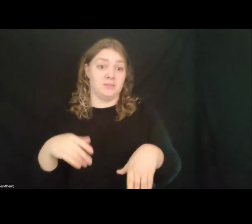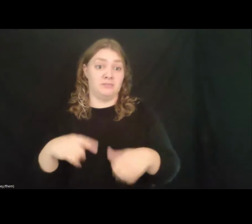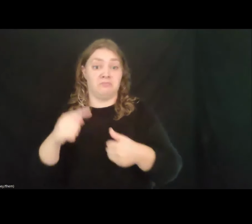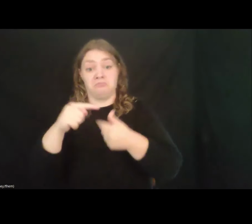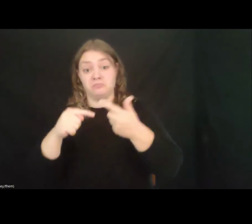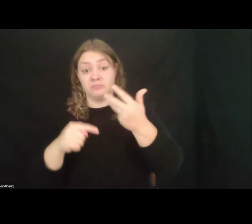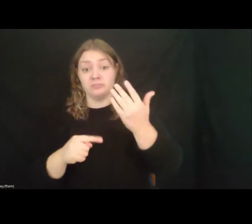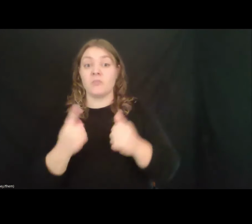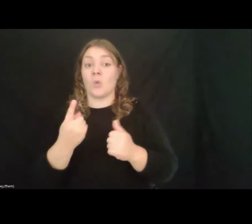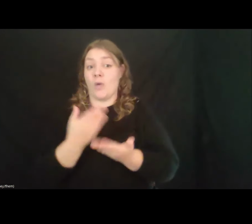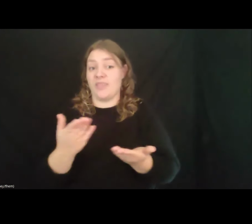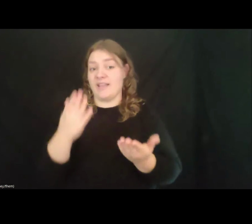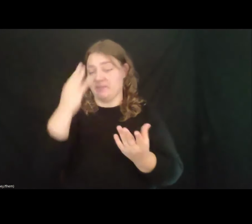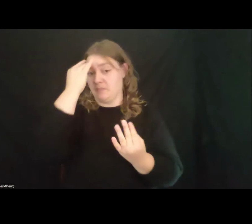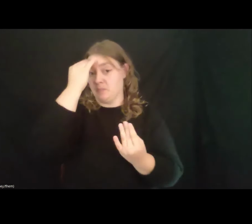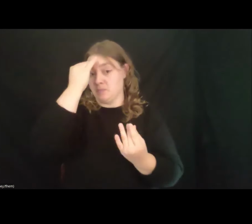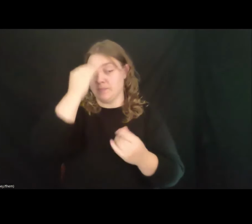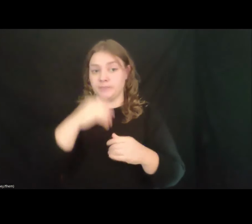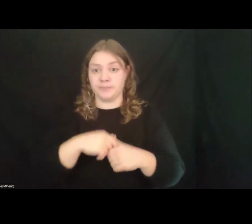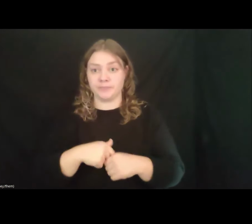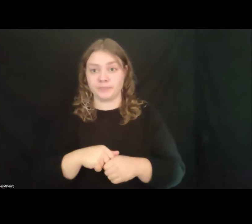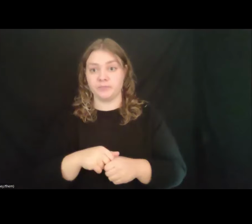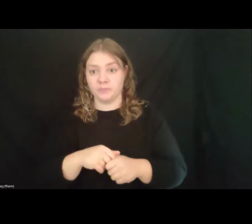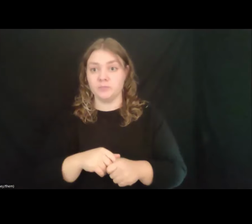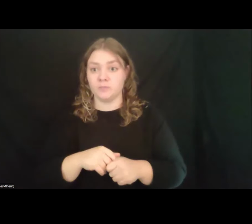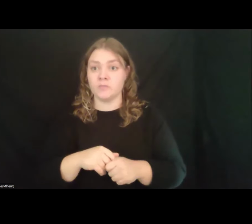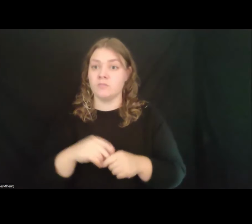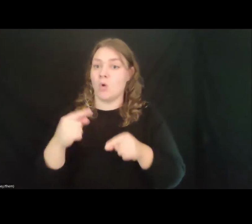I've been thinking about is that you know having more regular meetings so we can like